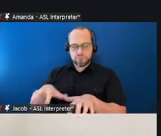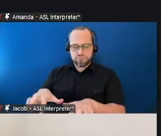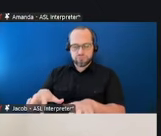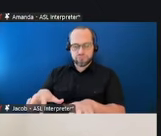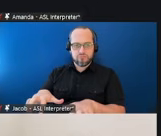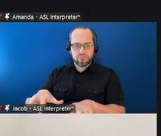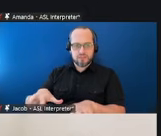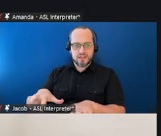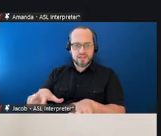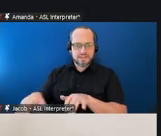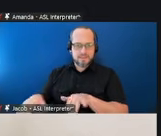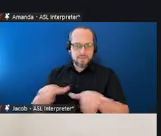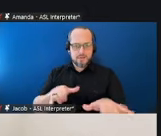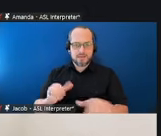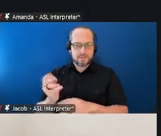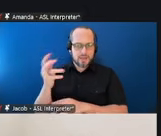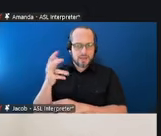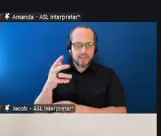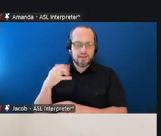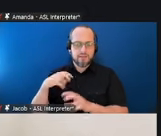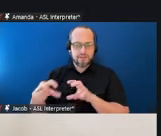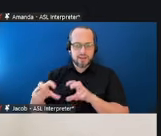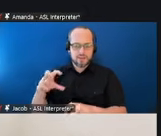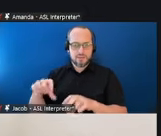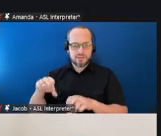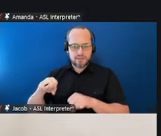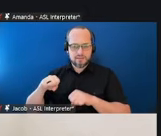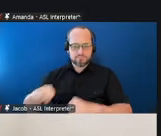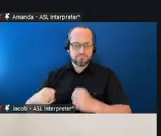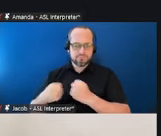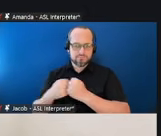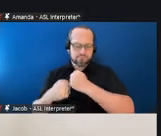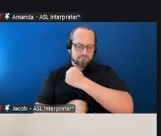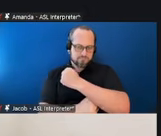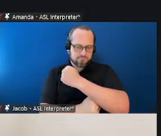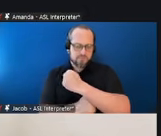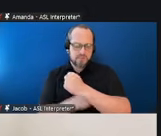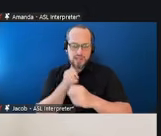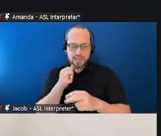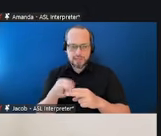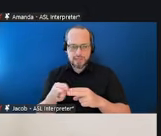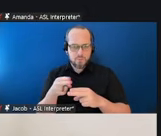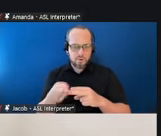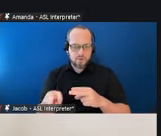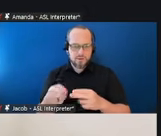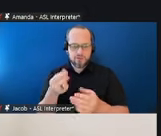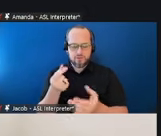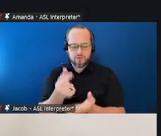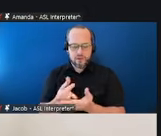is a temporary grantf funded program that will be here and go away. We are looking at how to turn